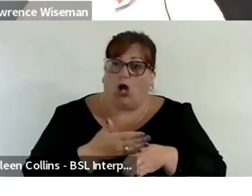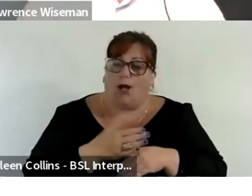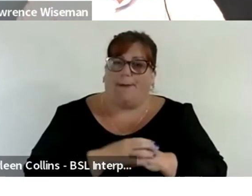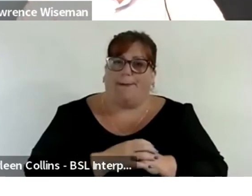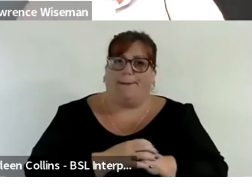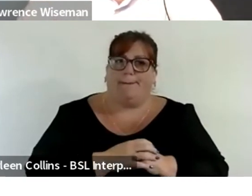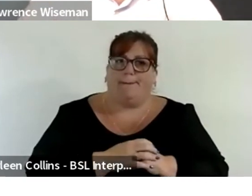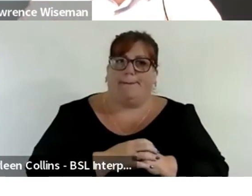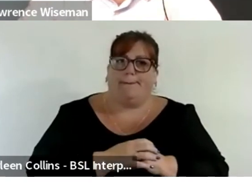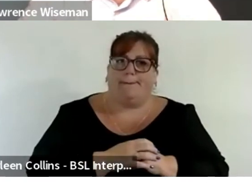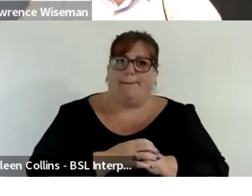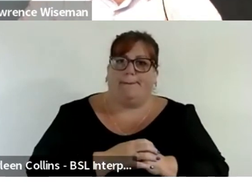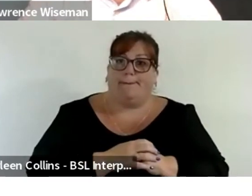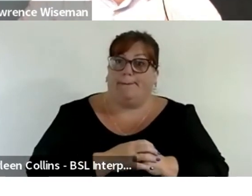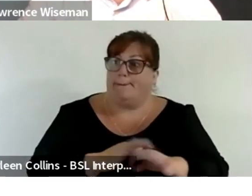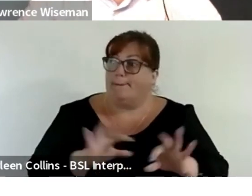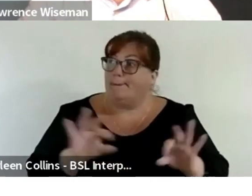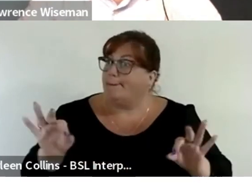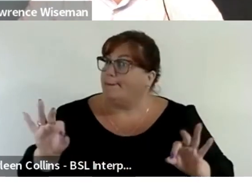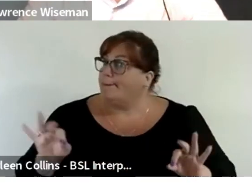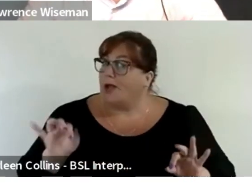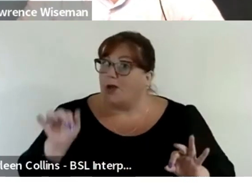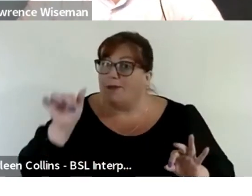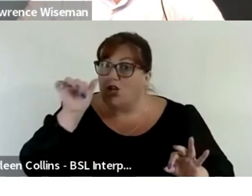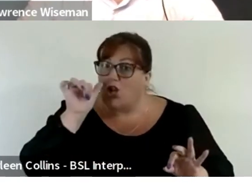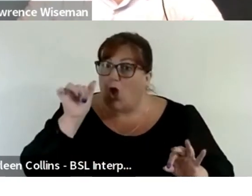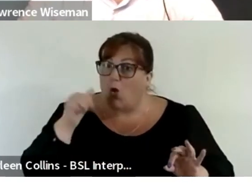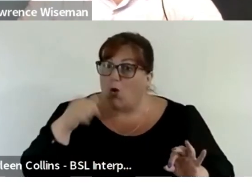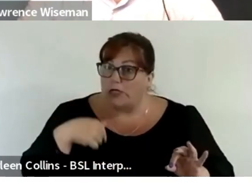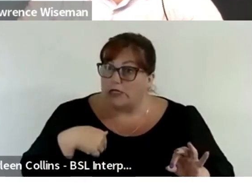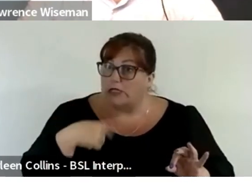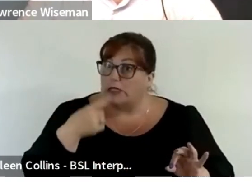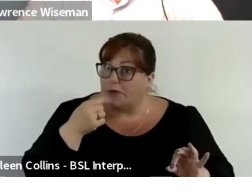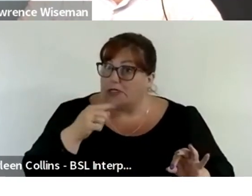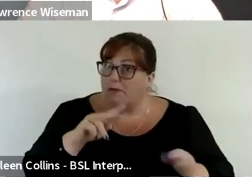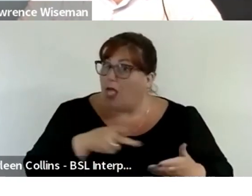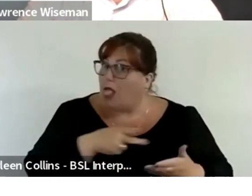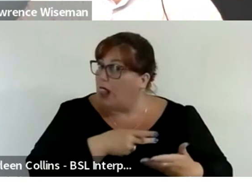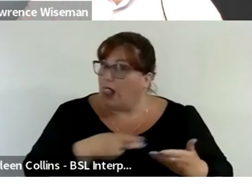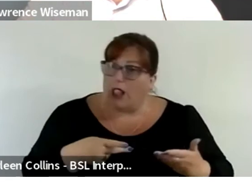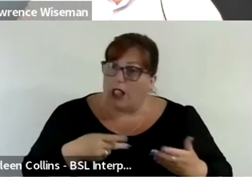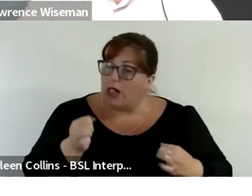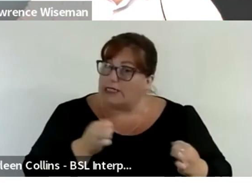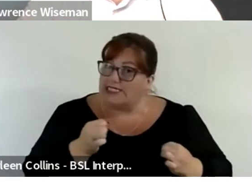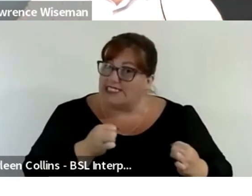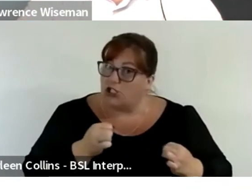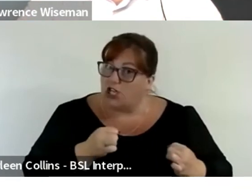predisposed to seizures there is an element of somebody ought to know about it.